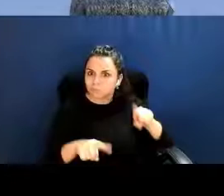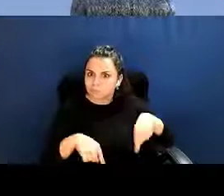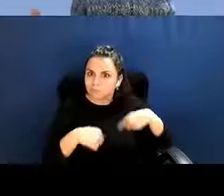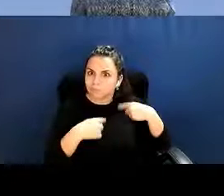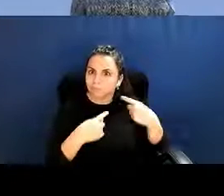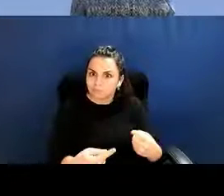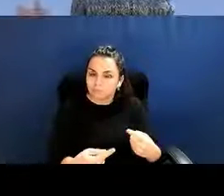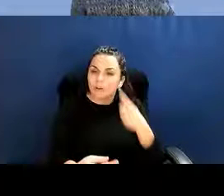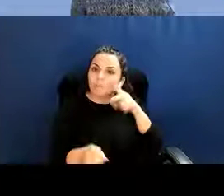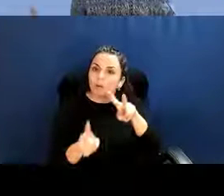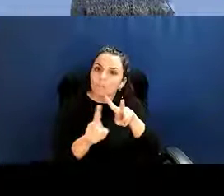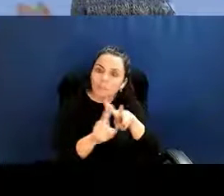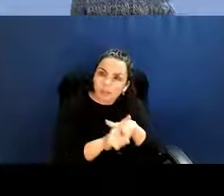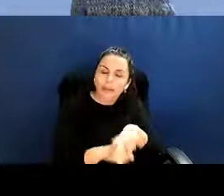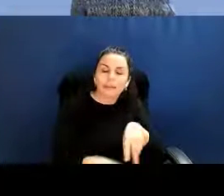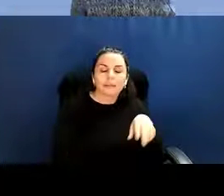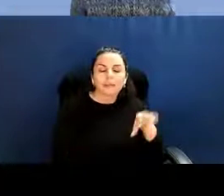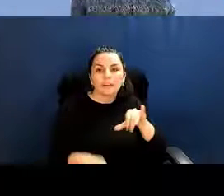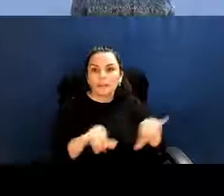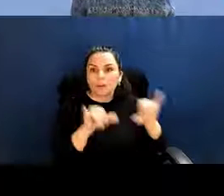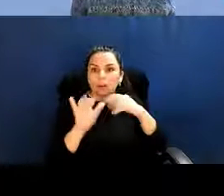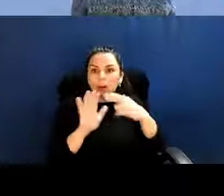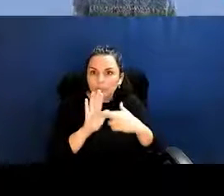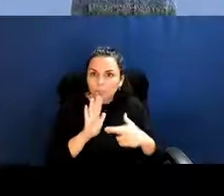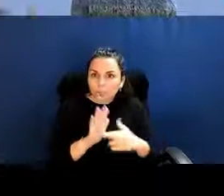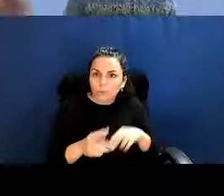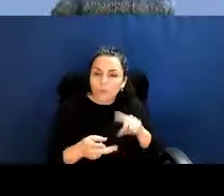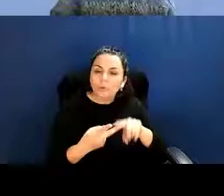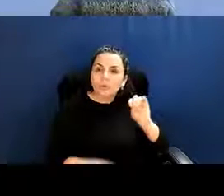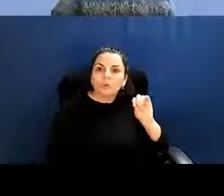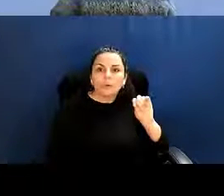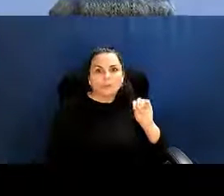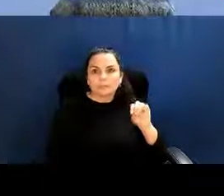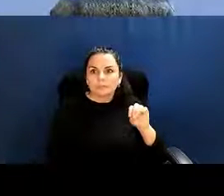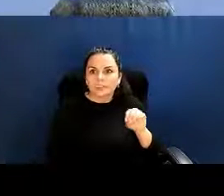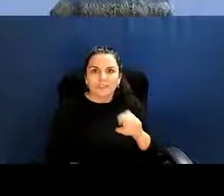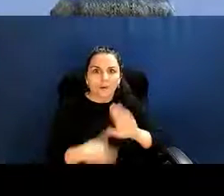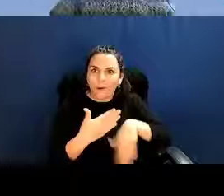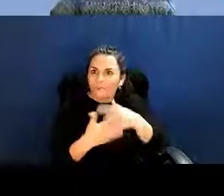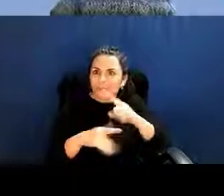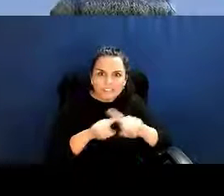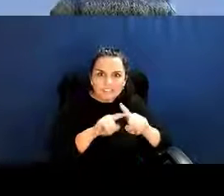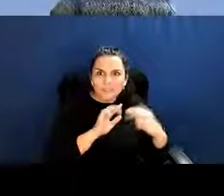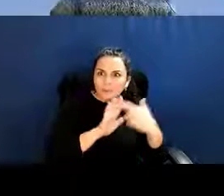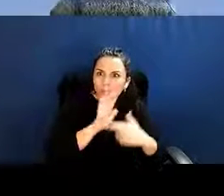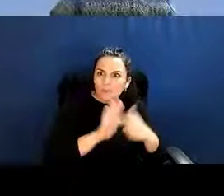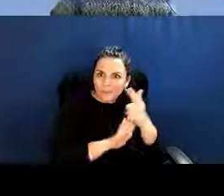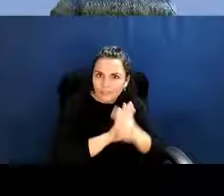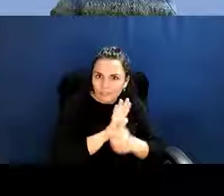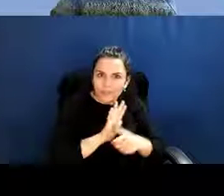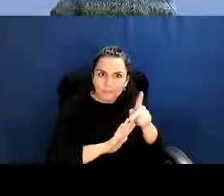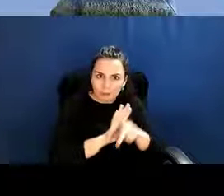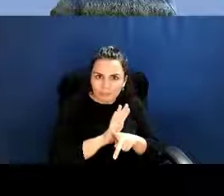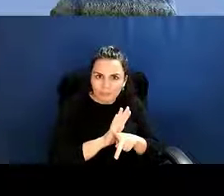and the 45-CFR 46 works, so you have confidence in that, and you can access it from our website.